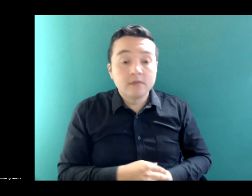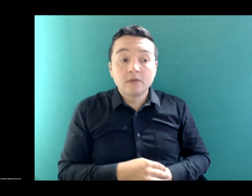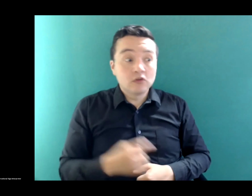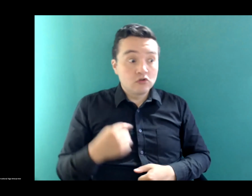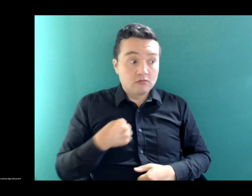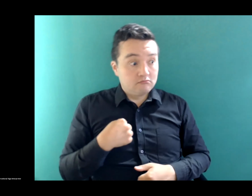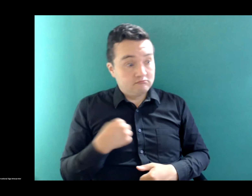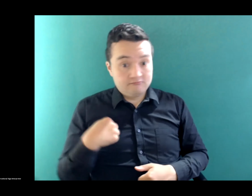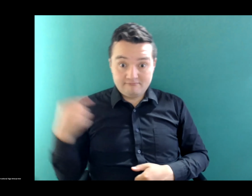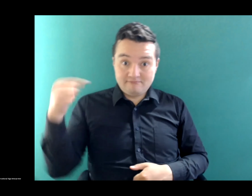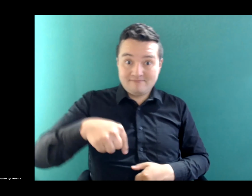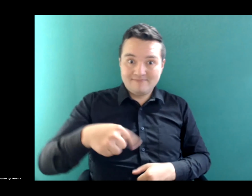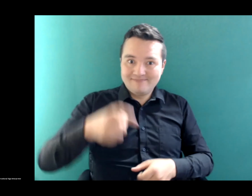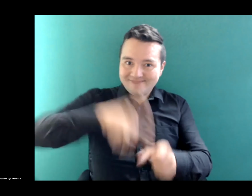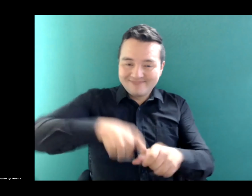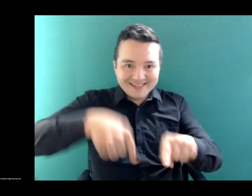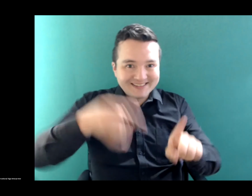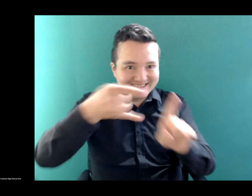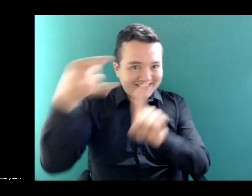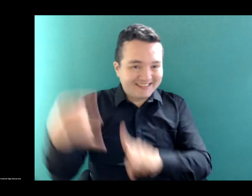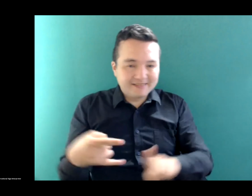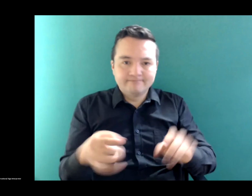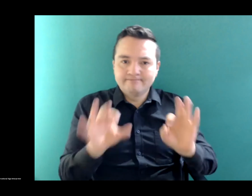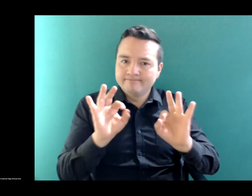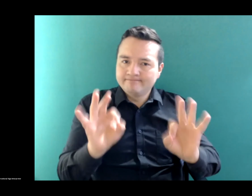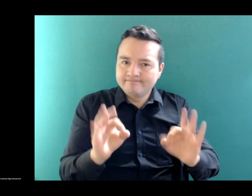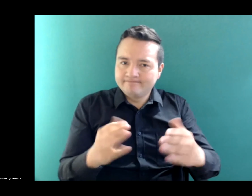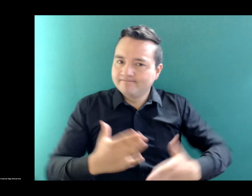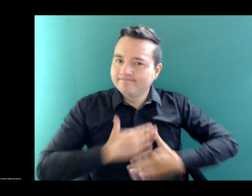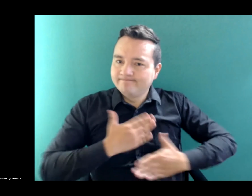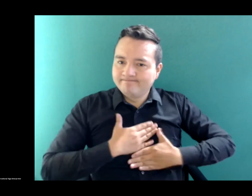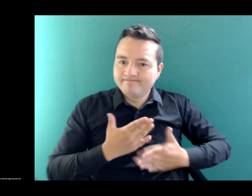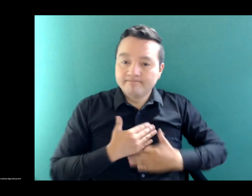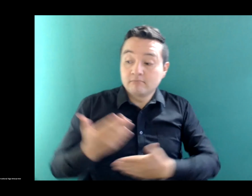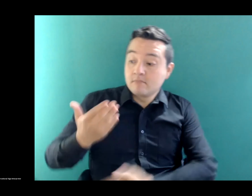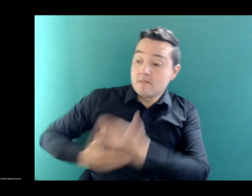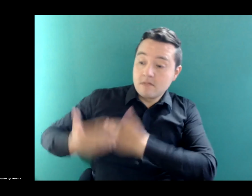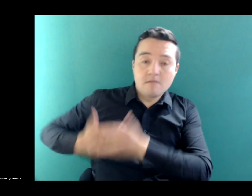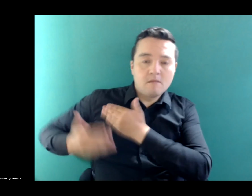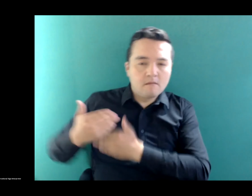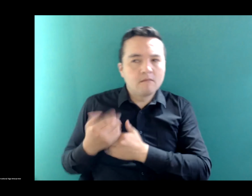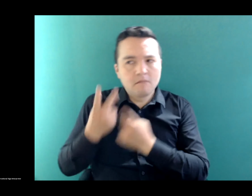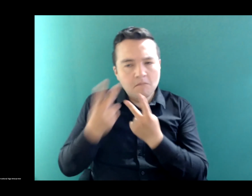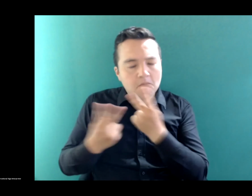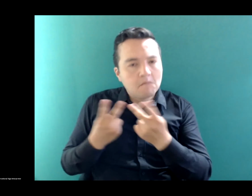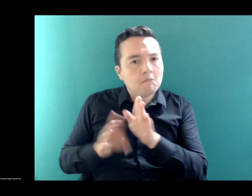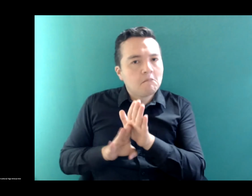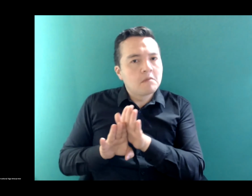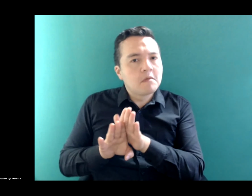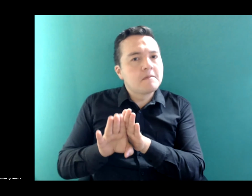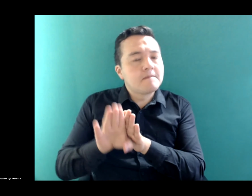Also working as - - to the American regions.